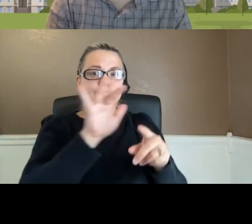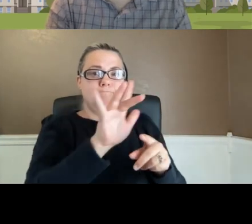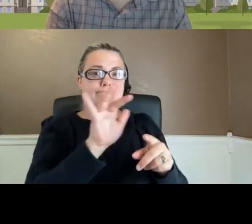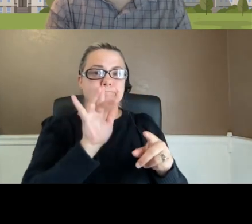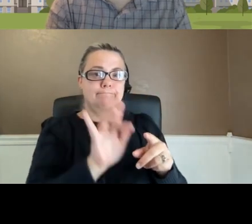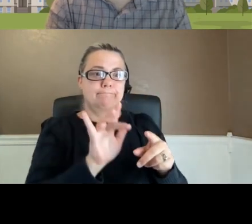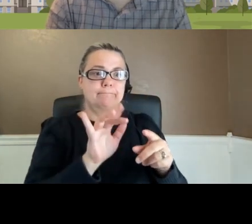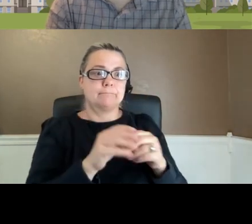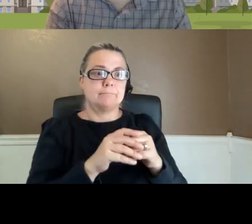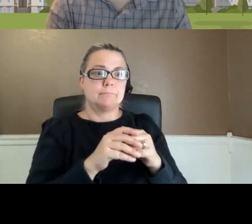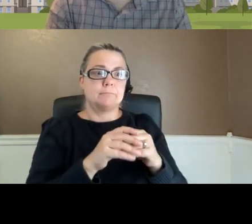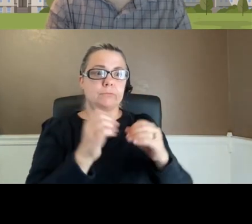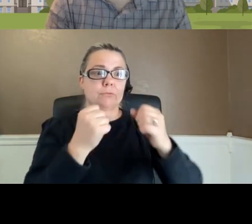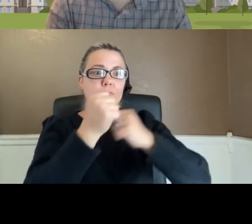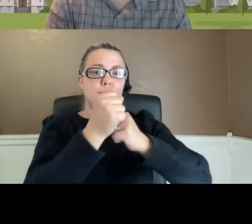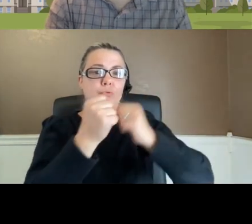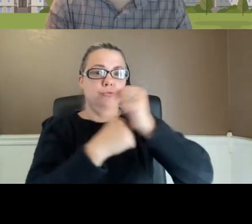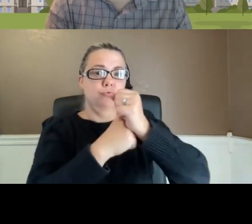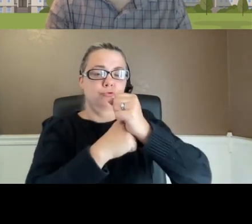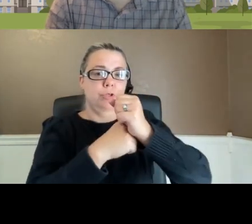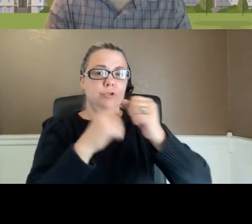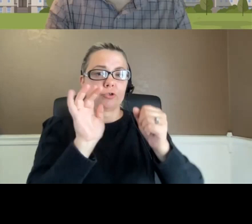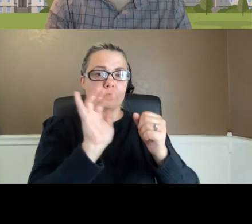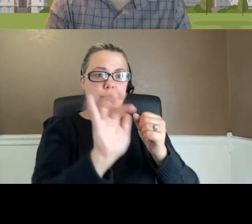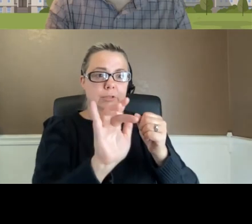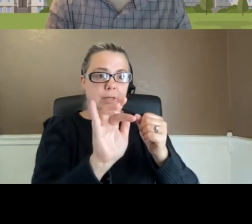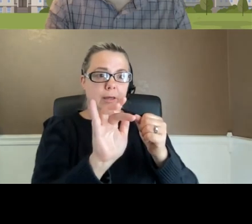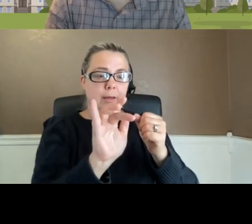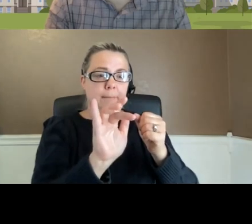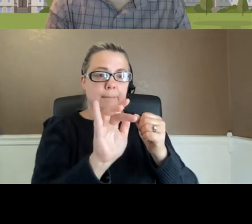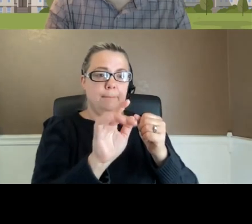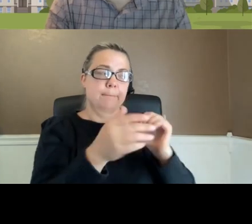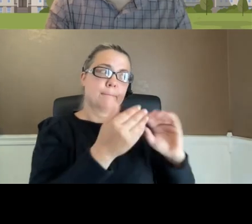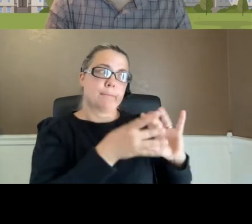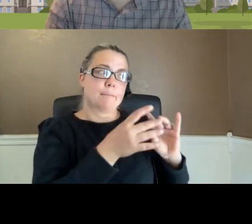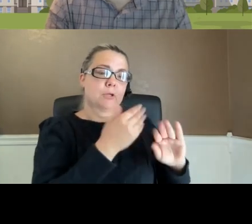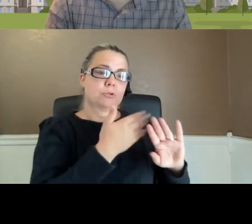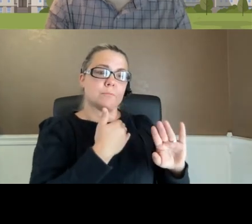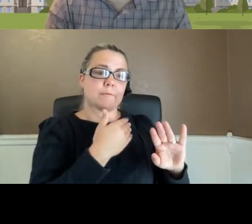So in the Structure tab, as Jared mentioned, it outlines these regions, these headings that he